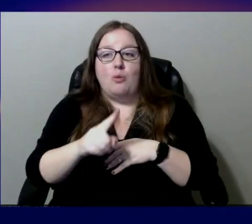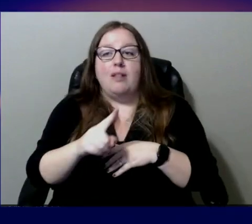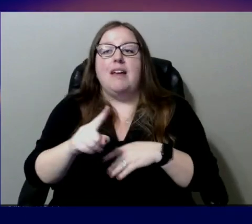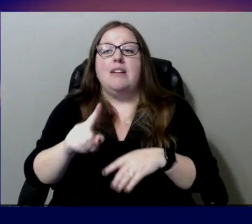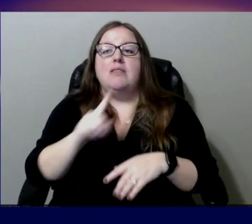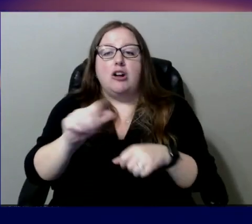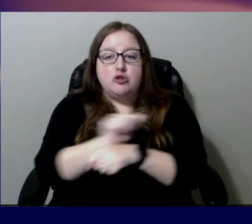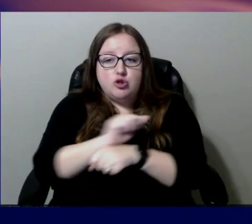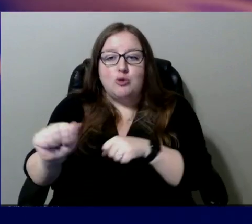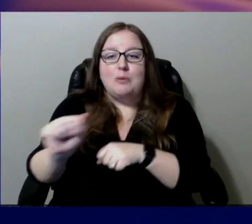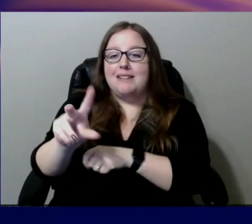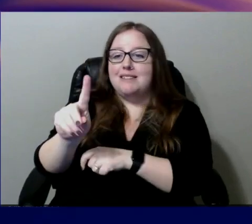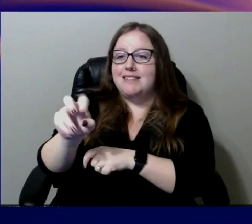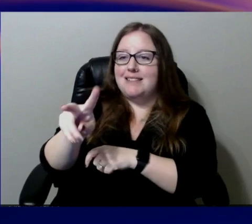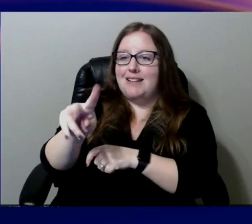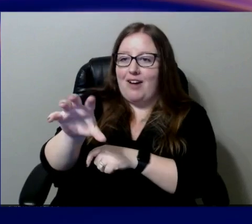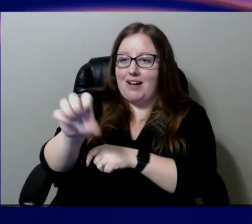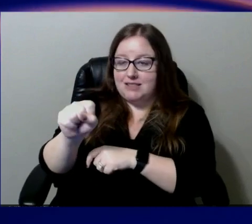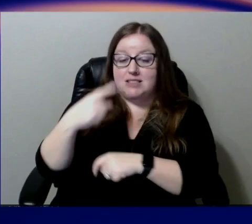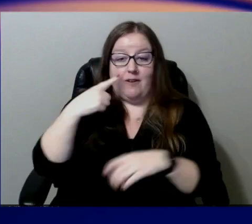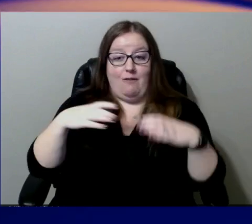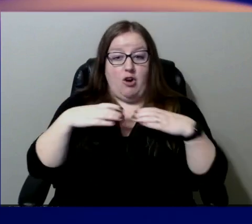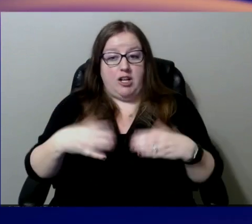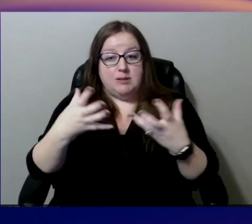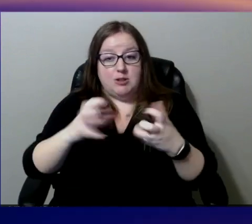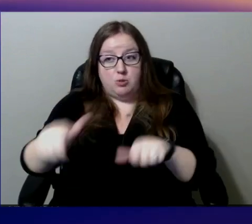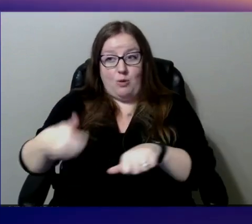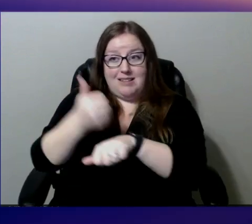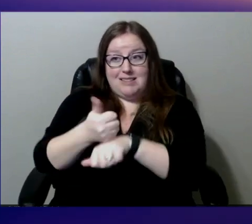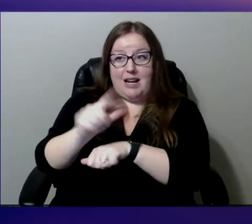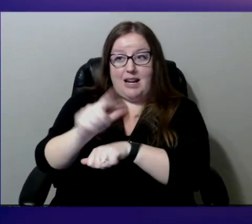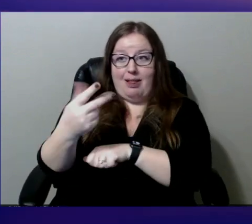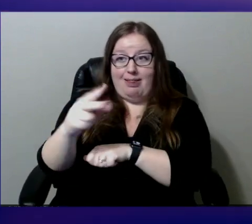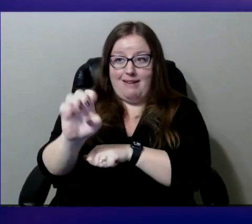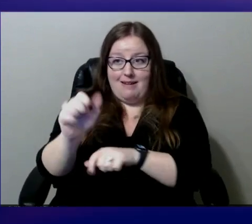Next, for customers that wanna create a league of their own, we have AWS DeepRacer events.